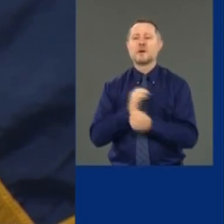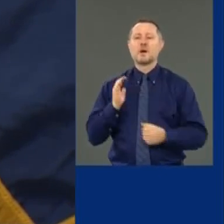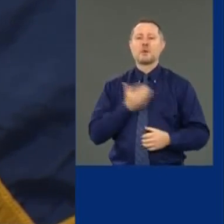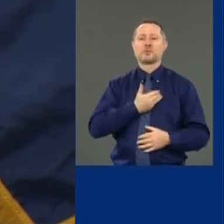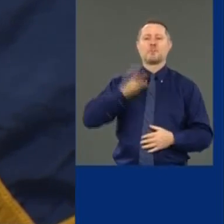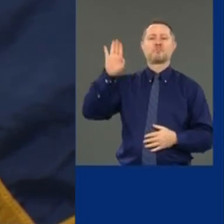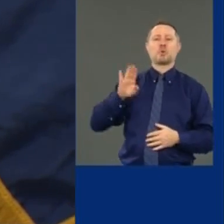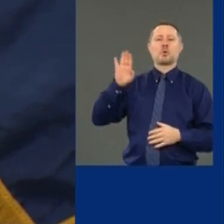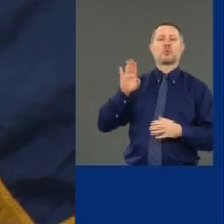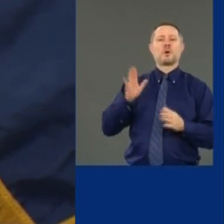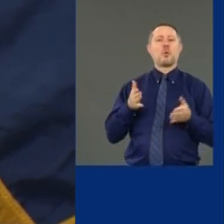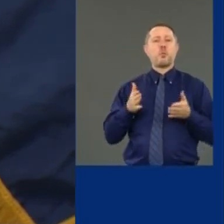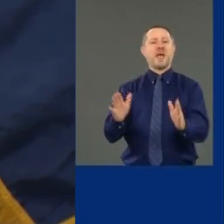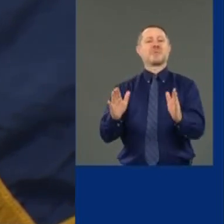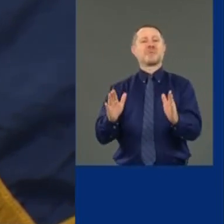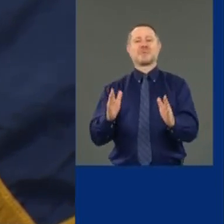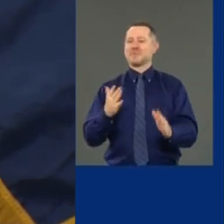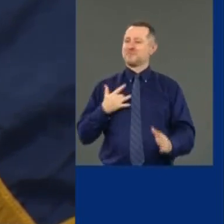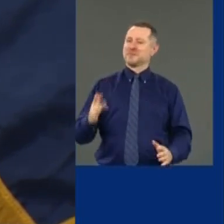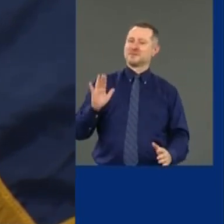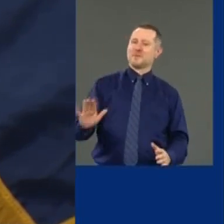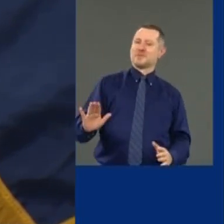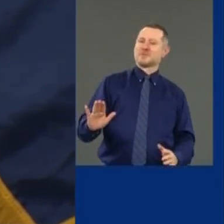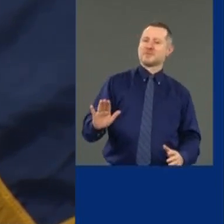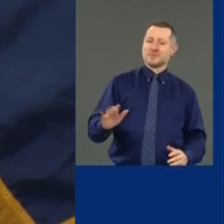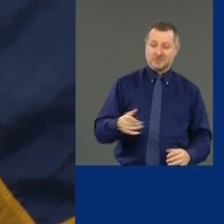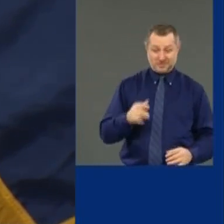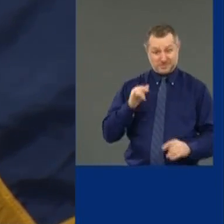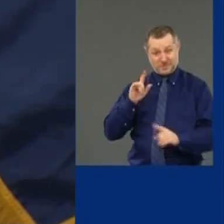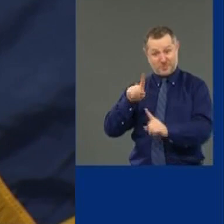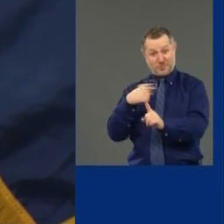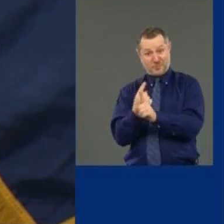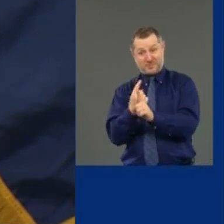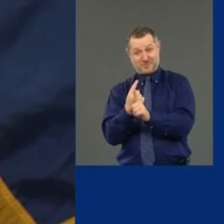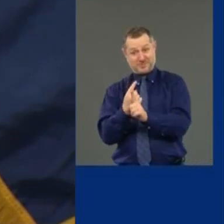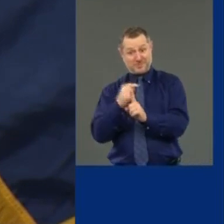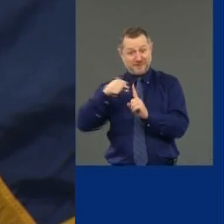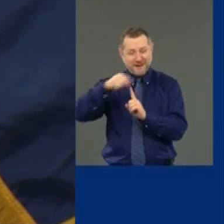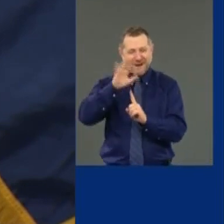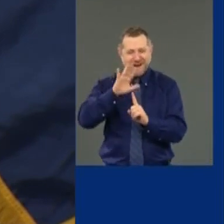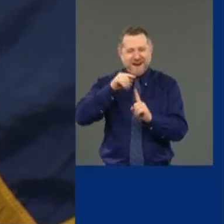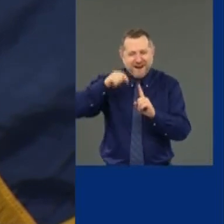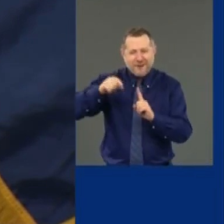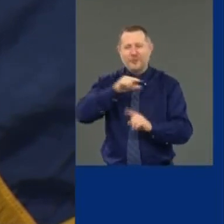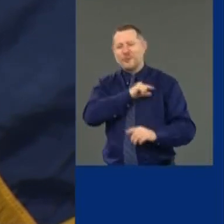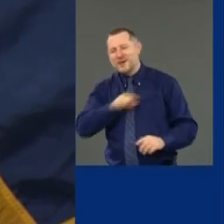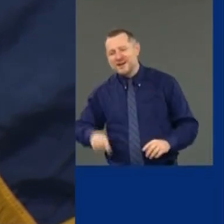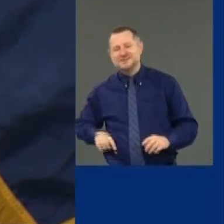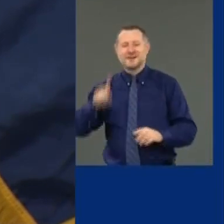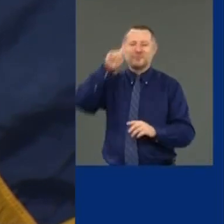SPREAD LOVE THE BROOKLYN WAY. AND I WANT TO EXTEND THAT TO NOT